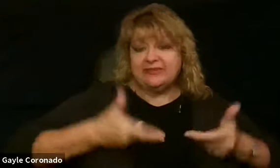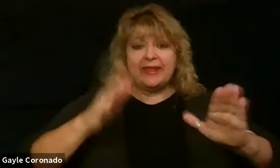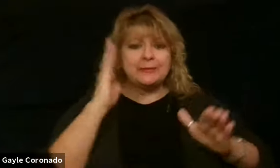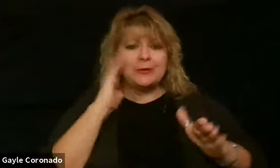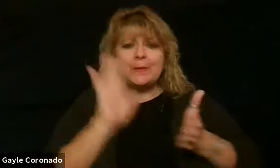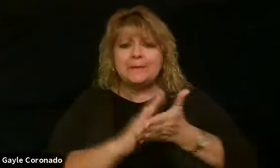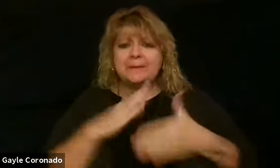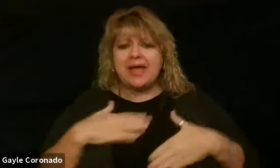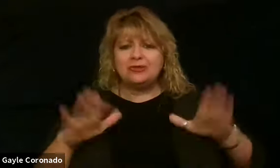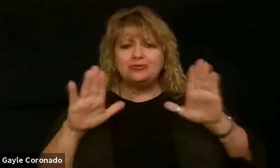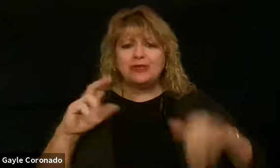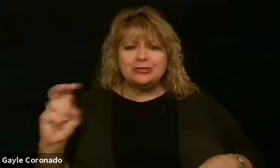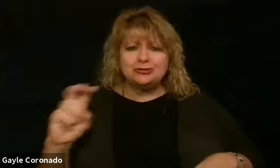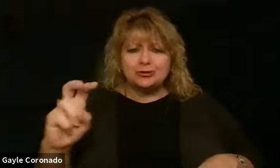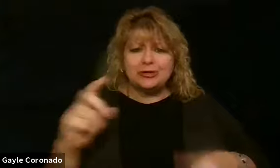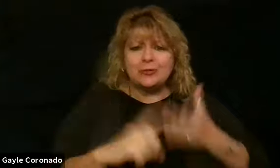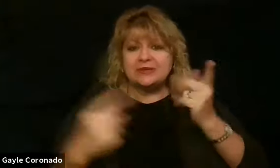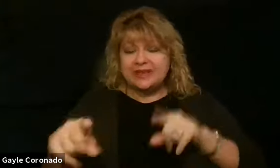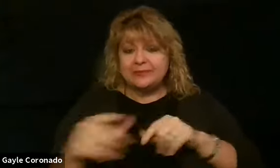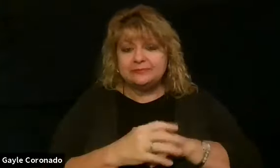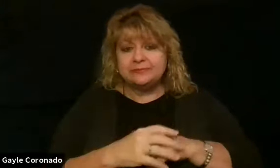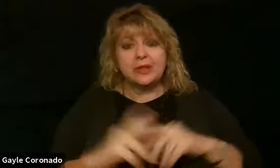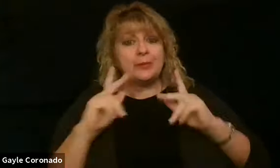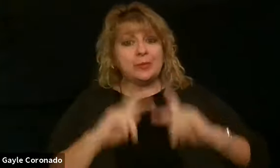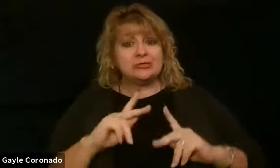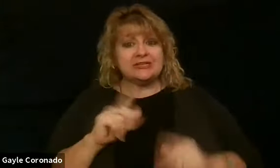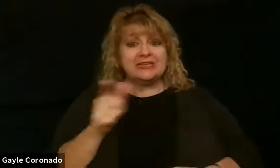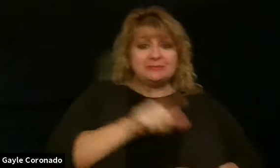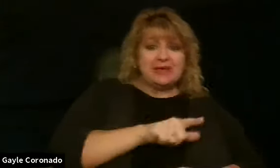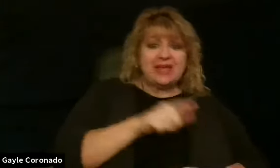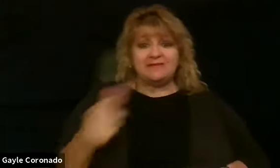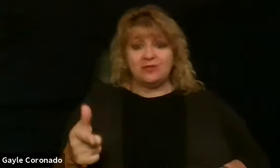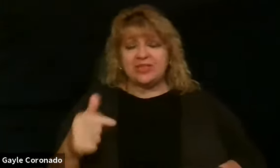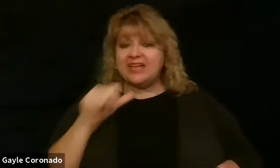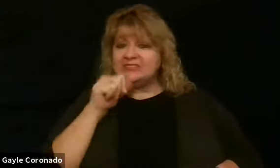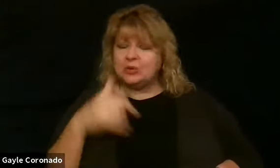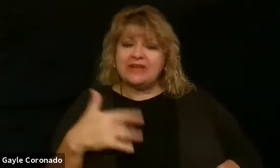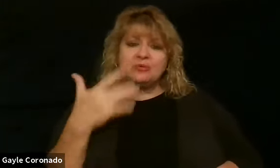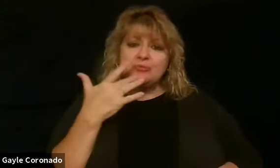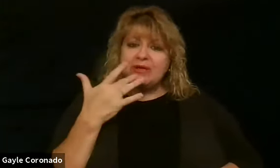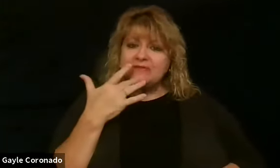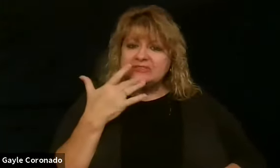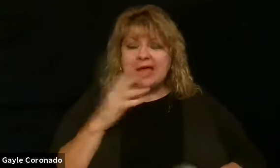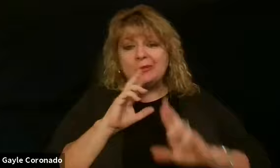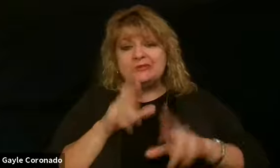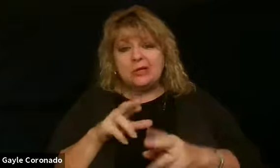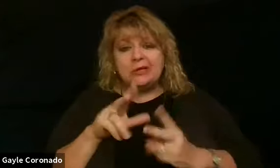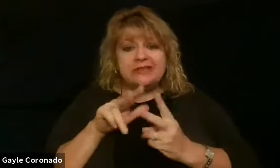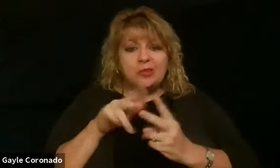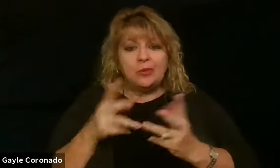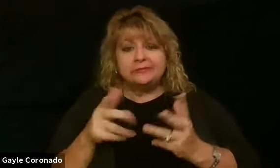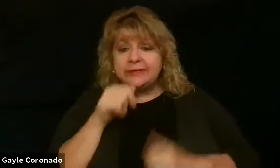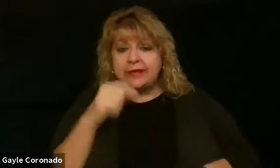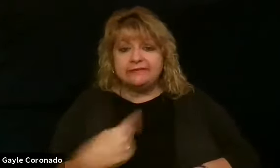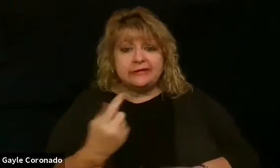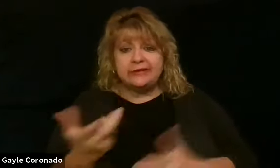the second part of the question, personally, it goes back and forth I don't really have a preference so to say I respond to either way it doesn't offend me.